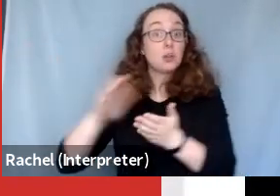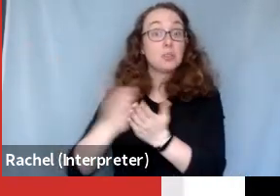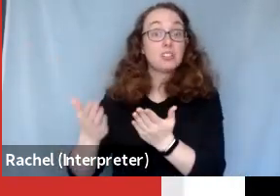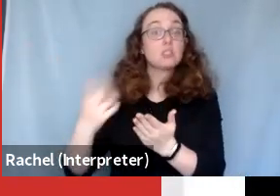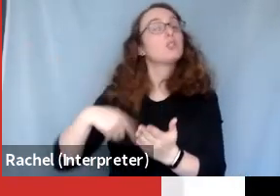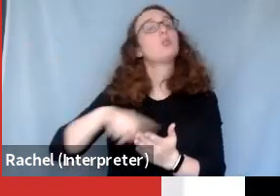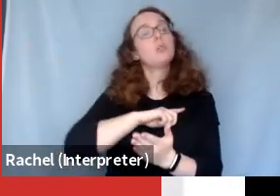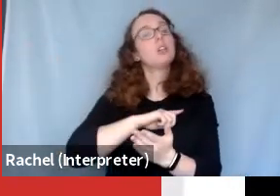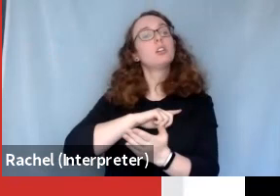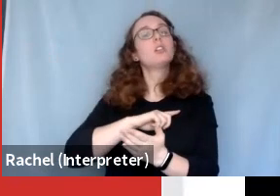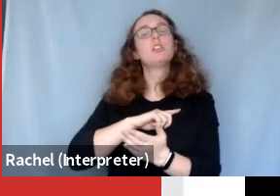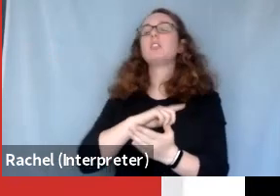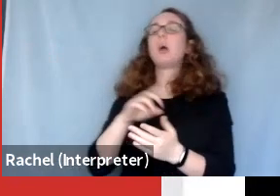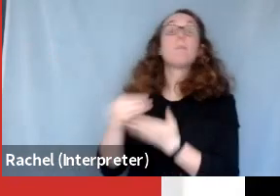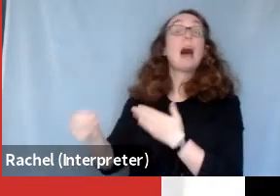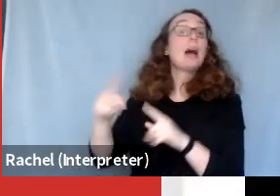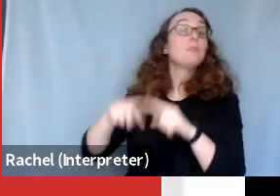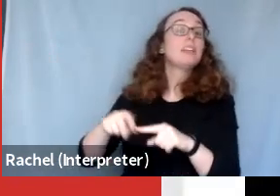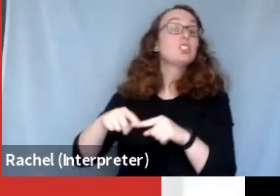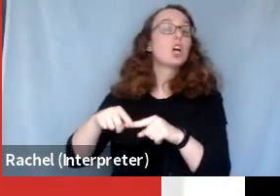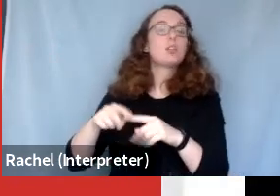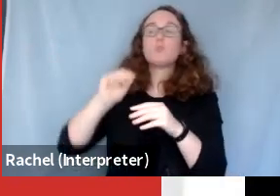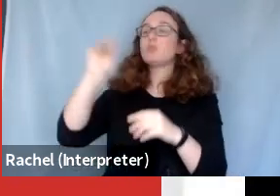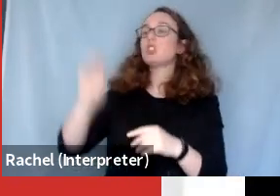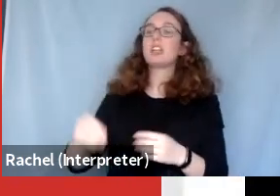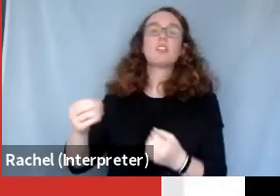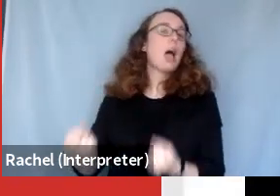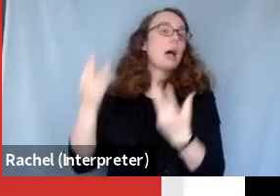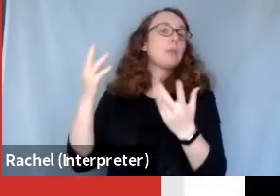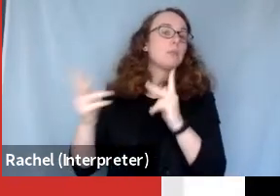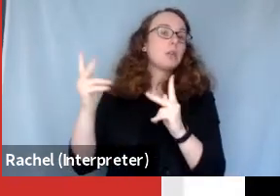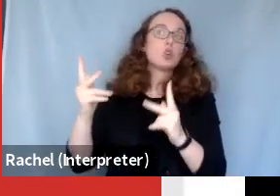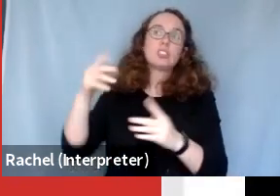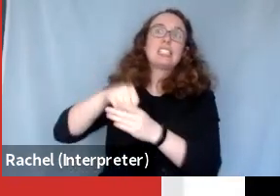of the enrollment just based on history. So traditionally if there's a class of